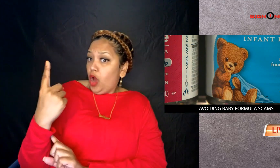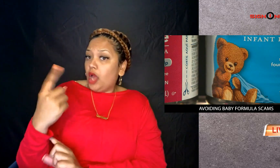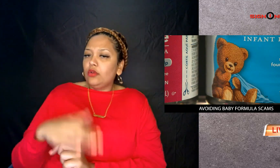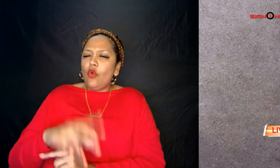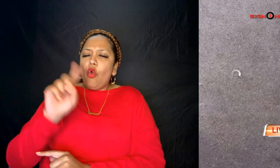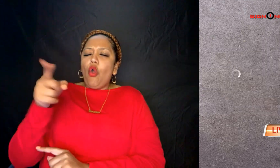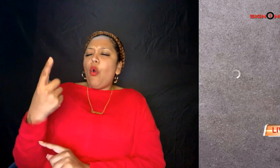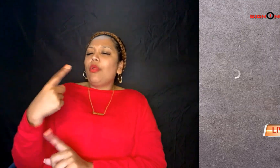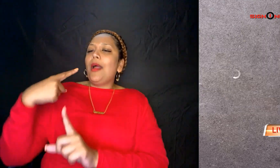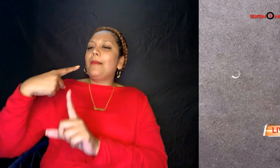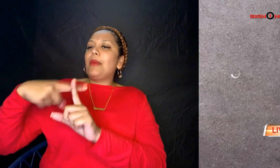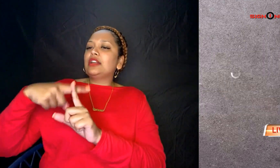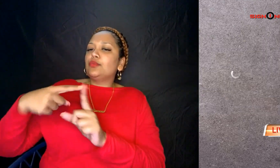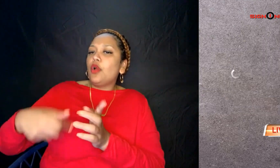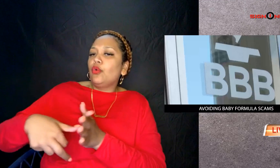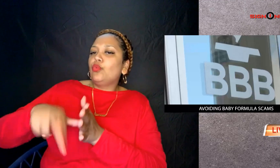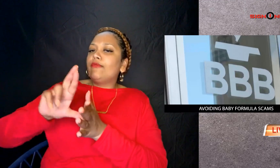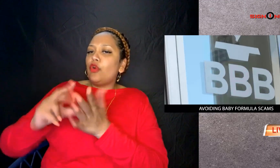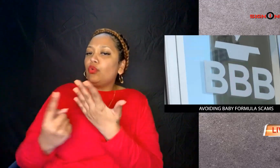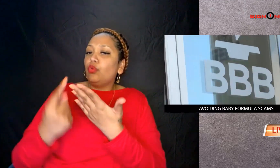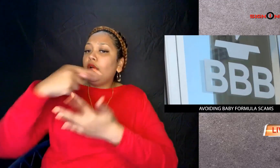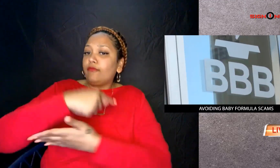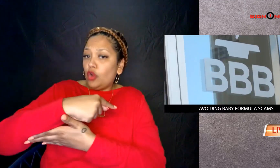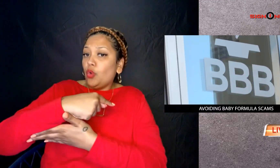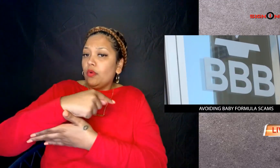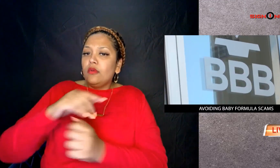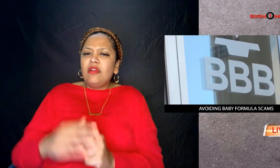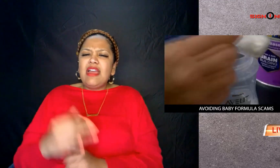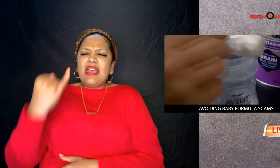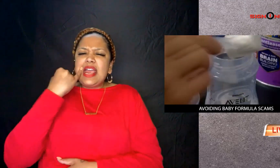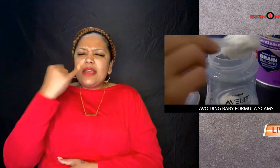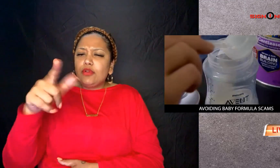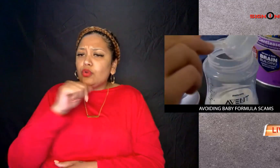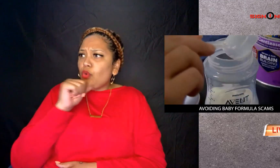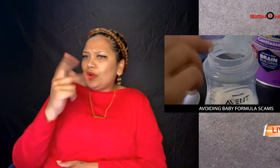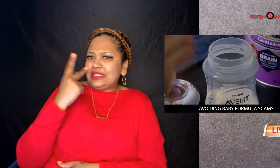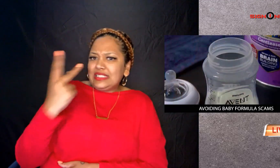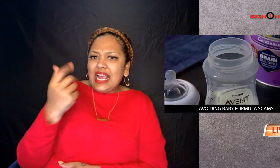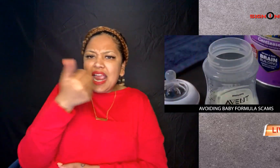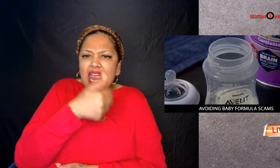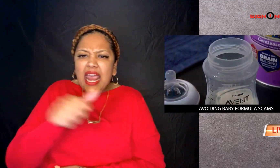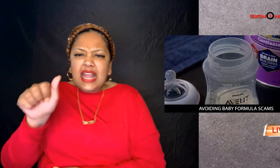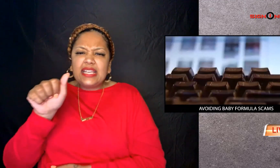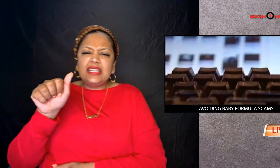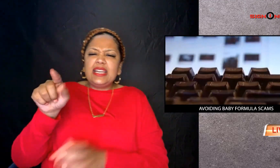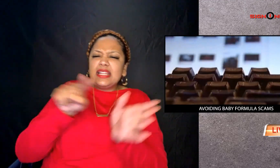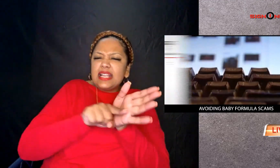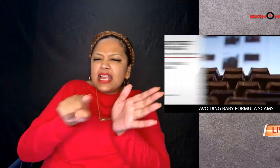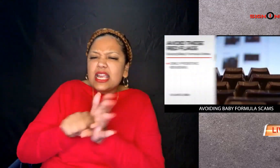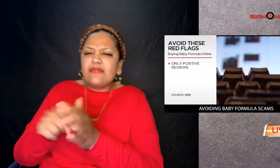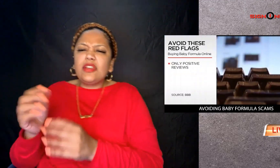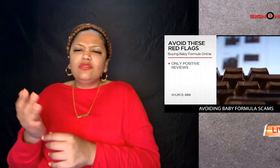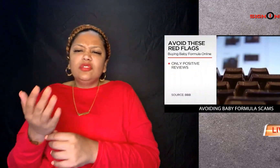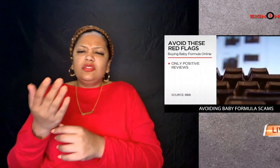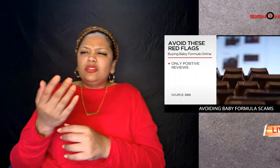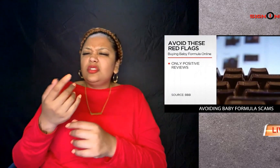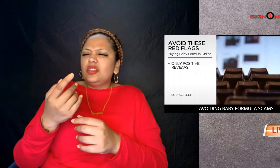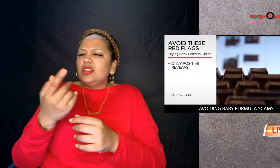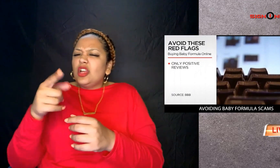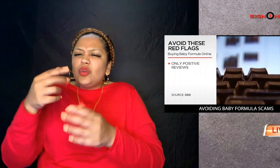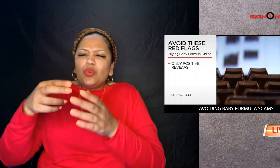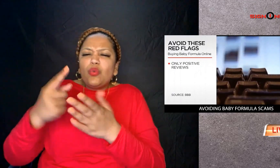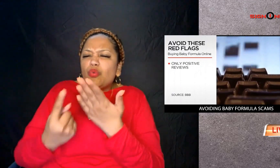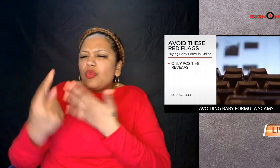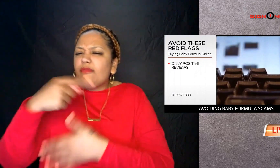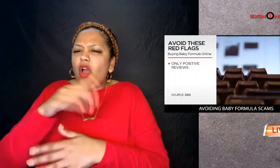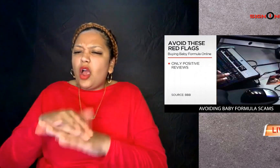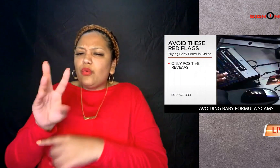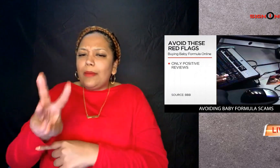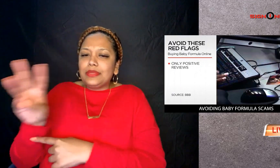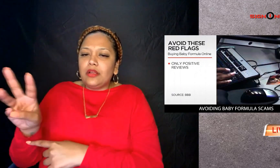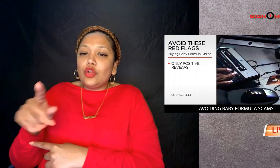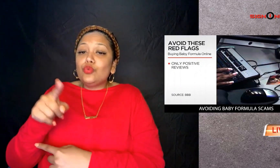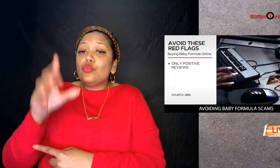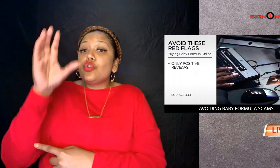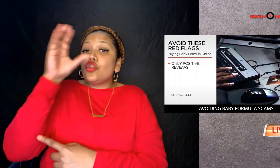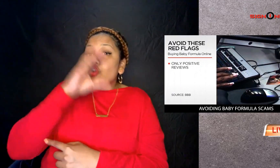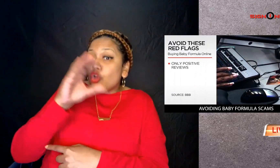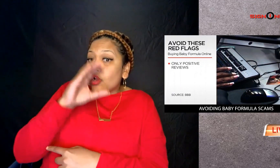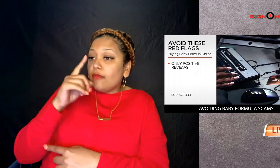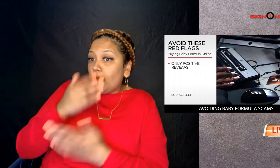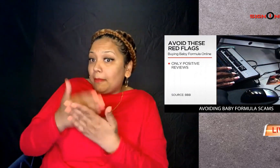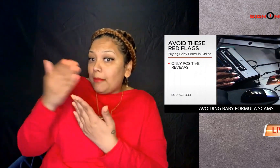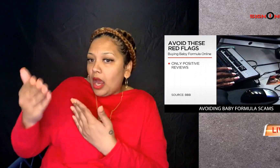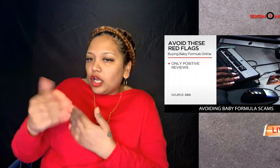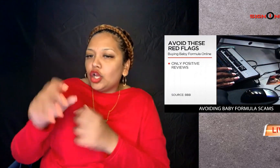on social media number one there are only positive reviews if you don't see any negative